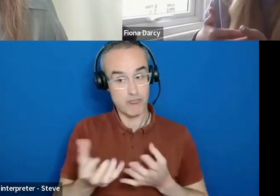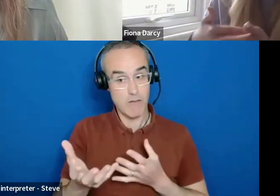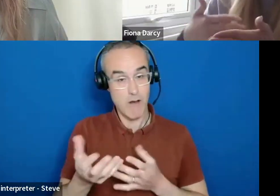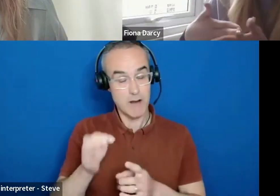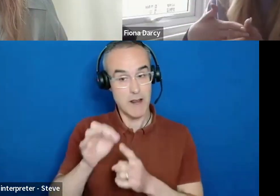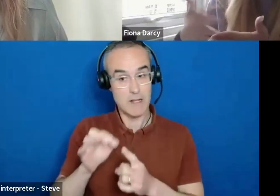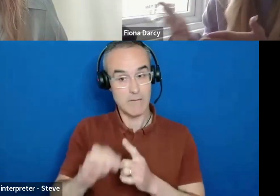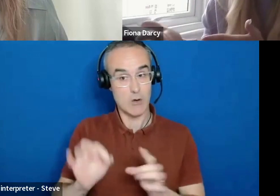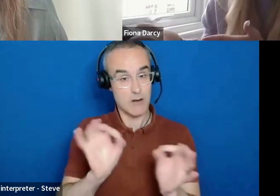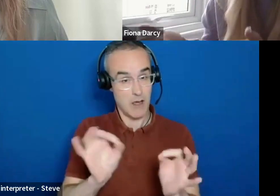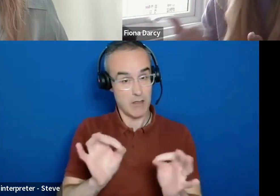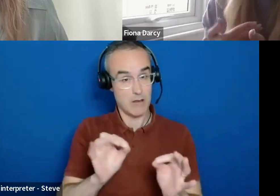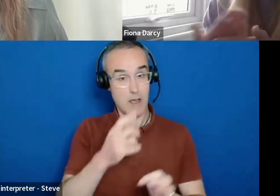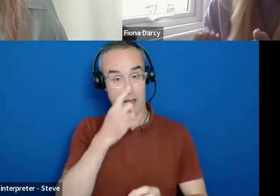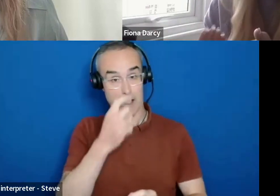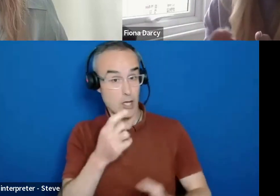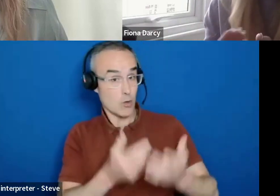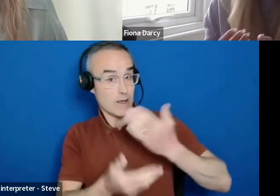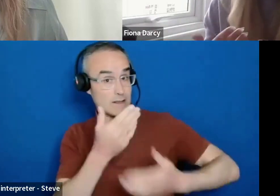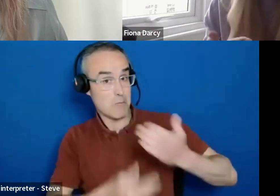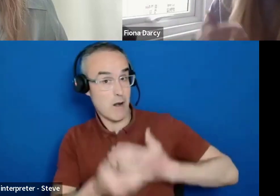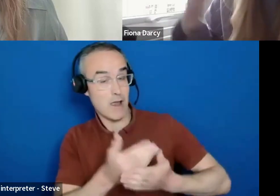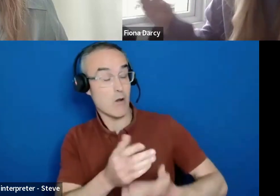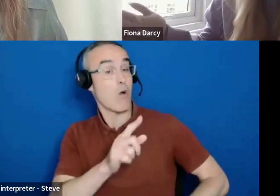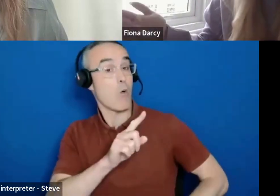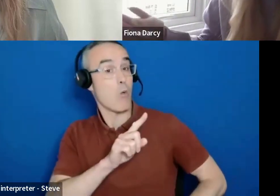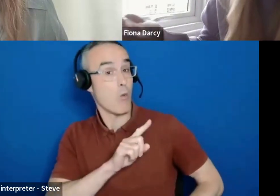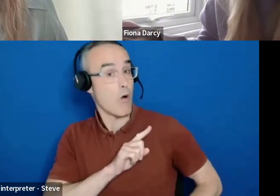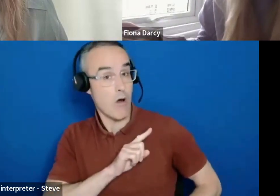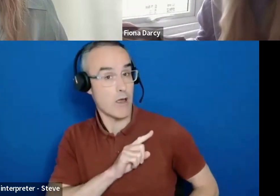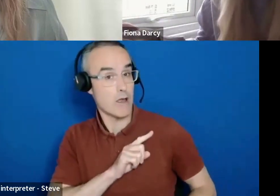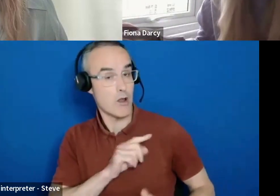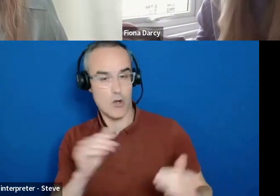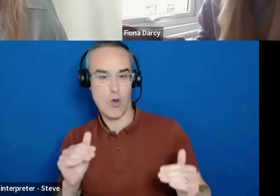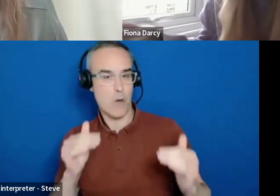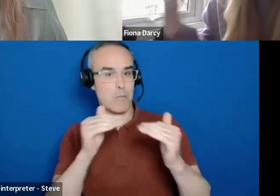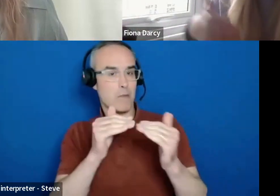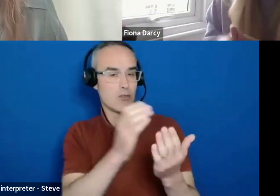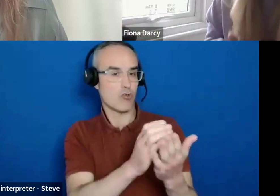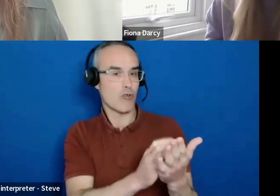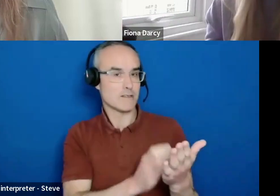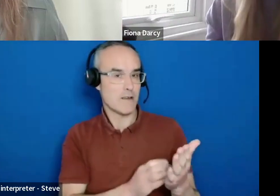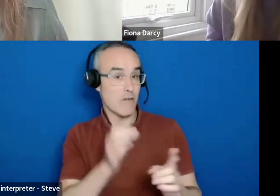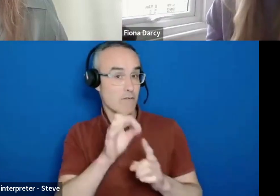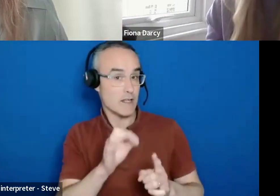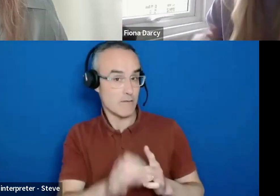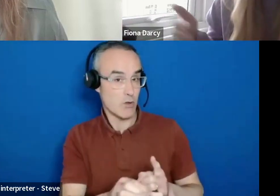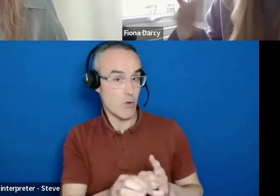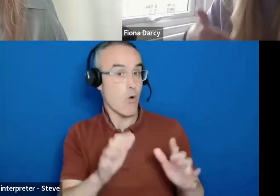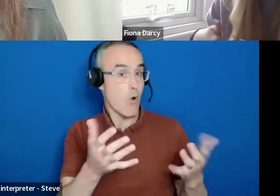you either explain why they would not meet the bar for an interview, or can you reassess them to see